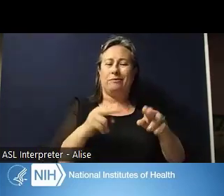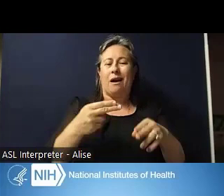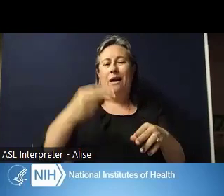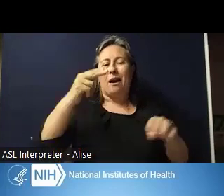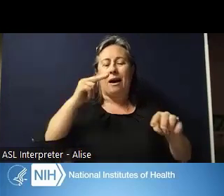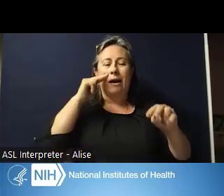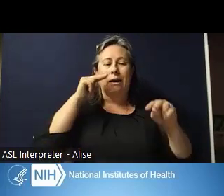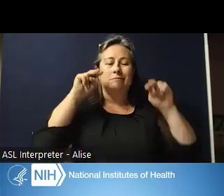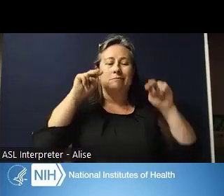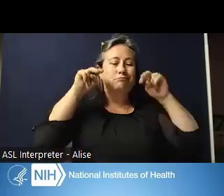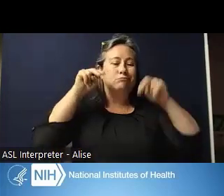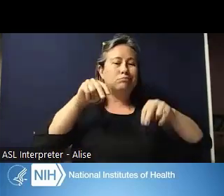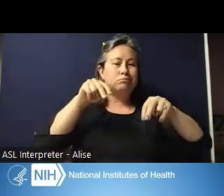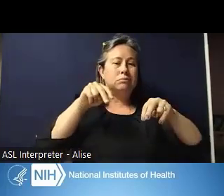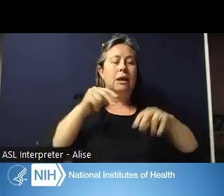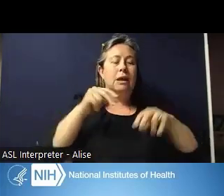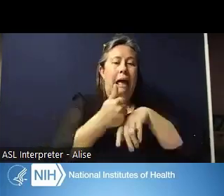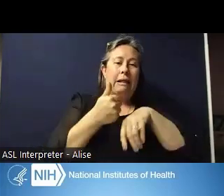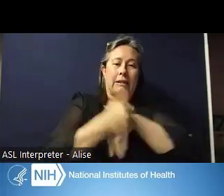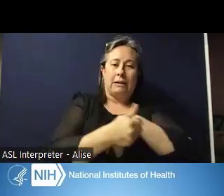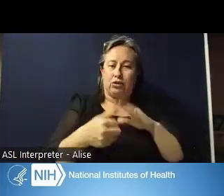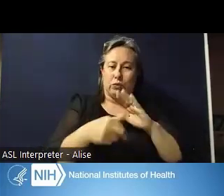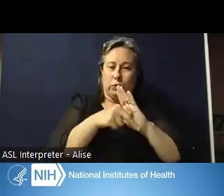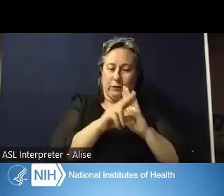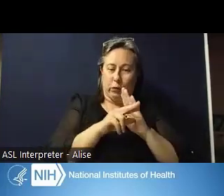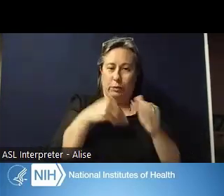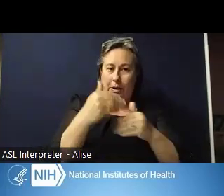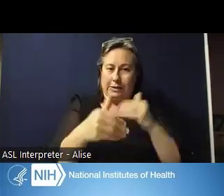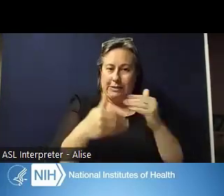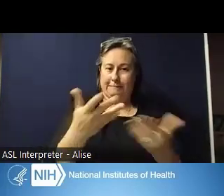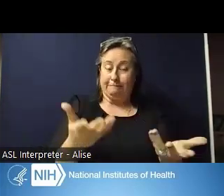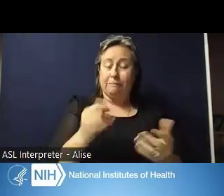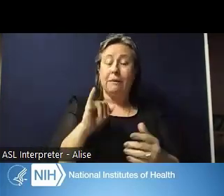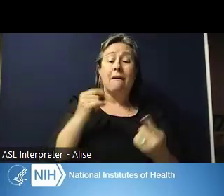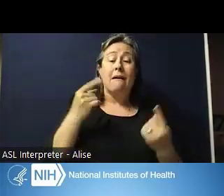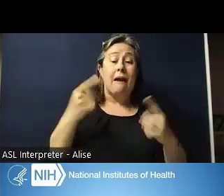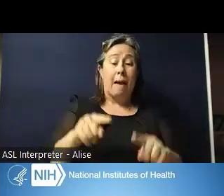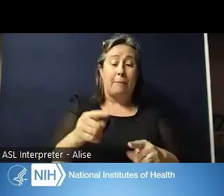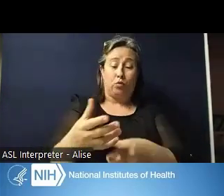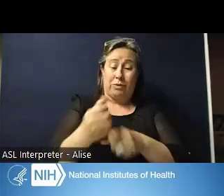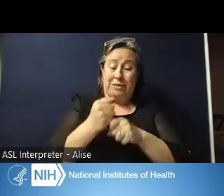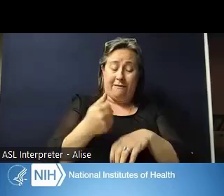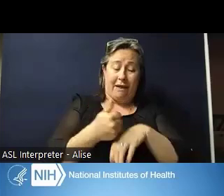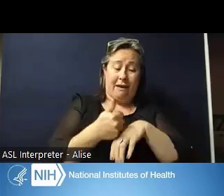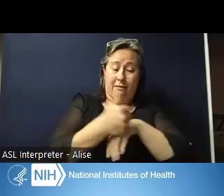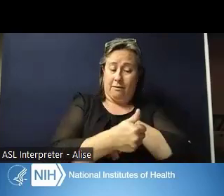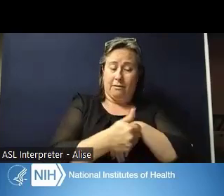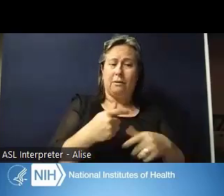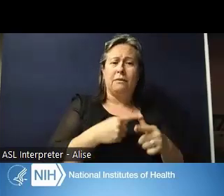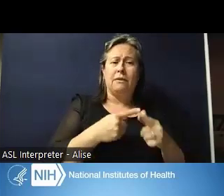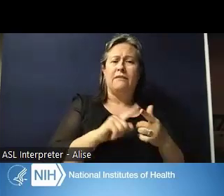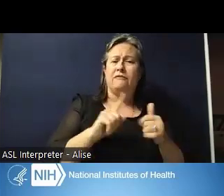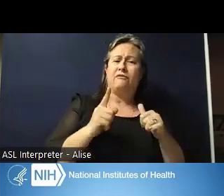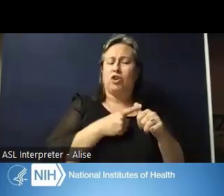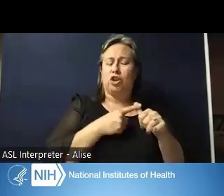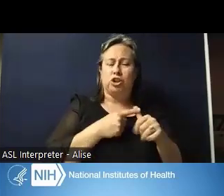of the allegation review process. Basically, when we receive the allegations, we first conduct an initial review